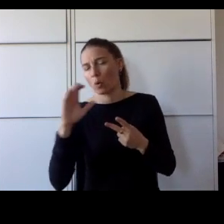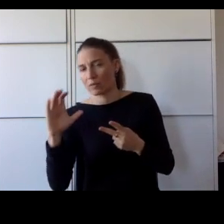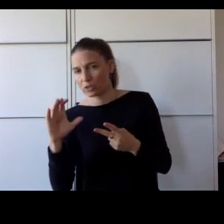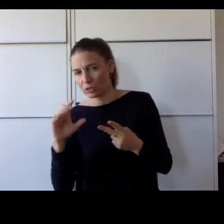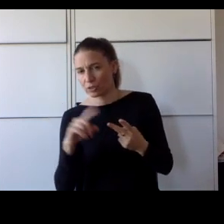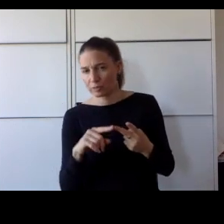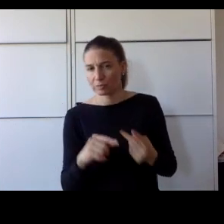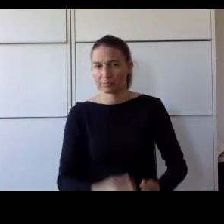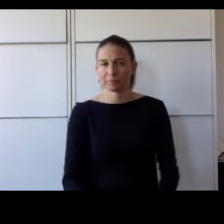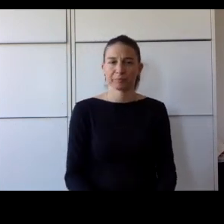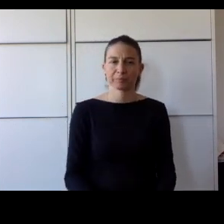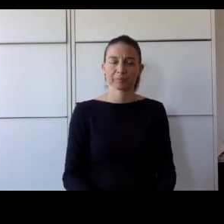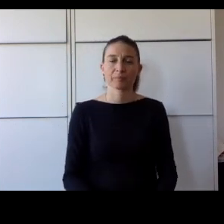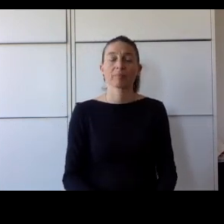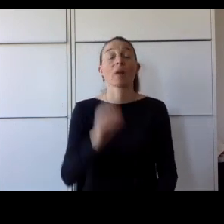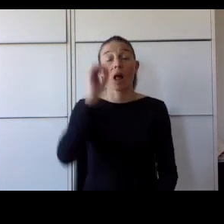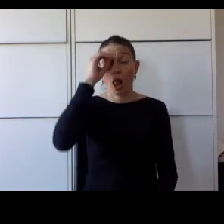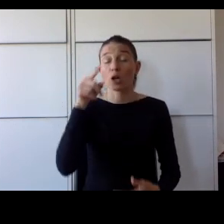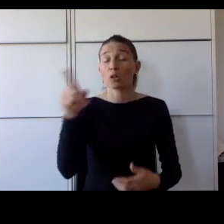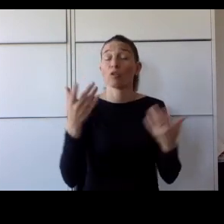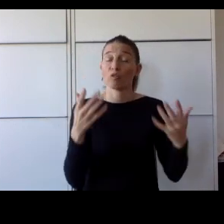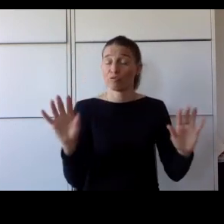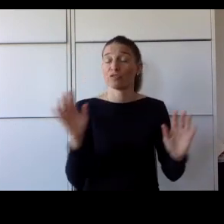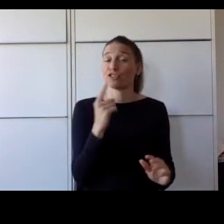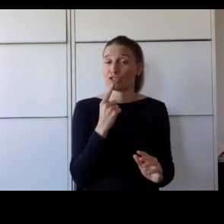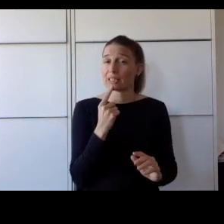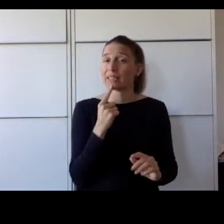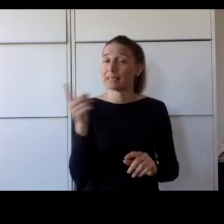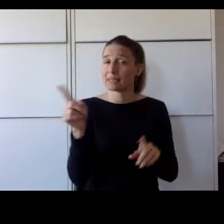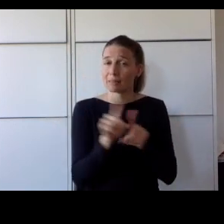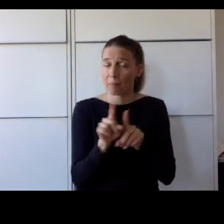And already Alejandro mentioned the European standards